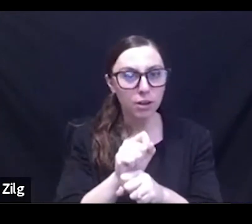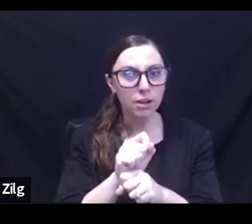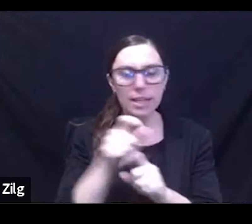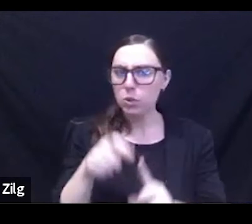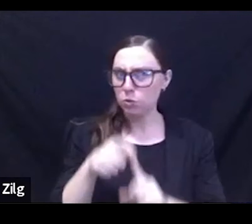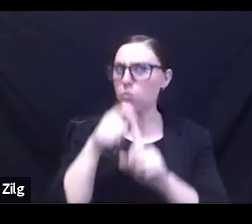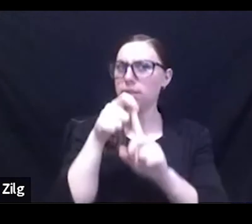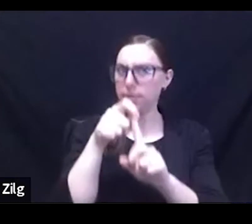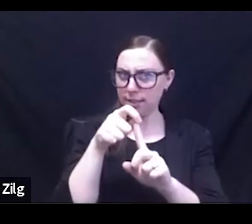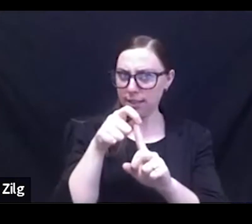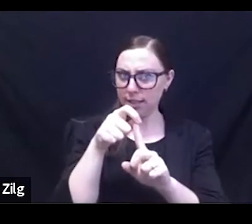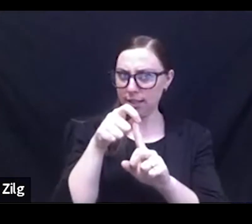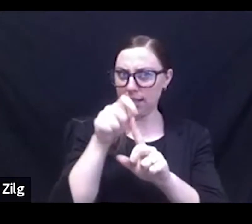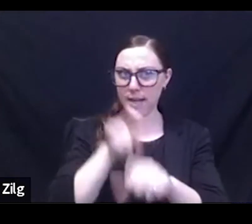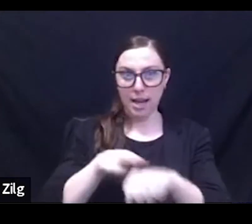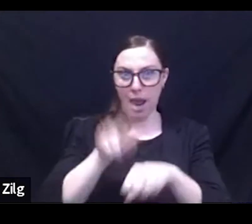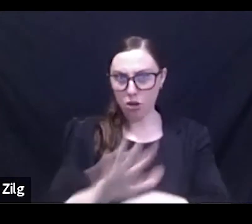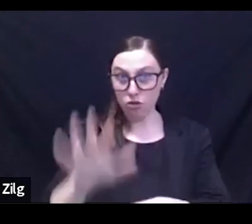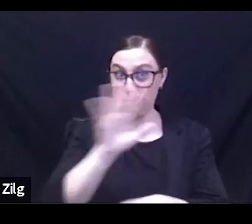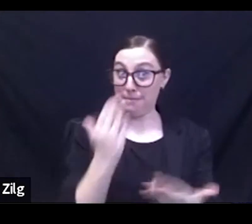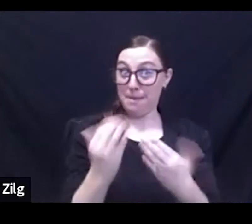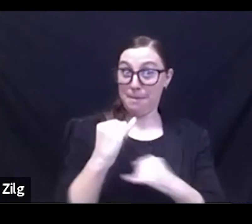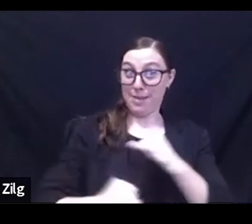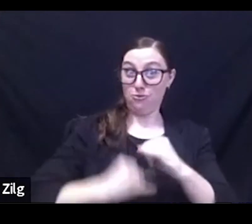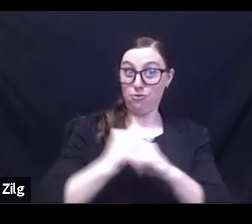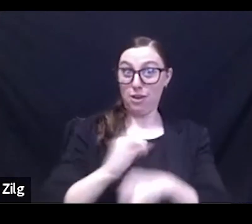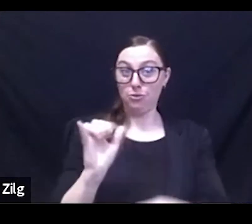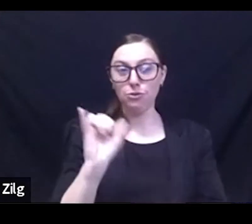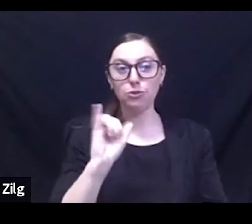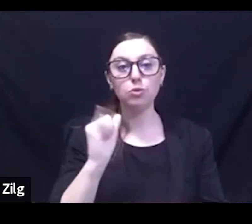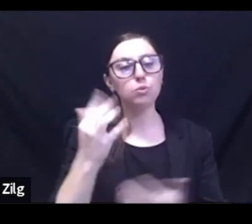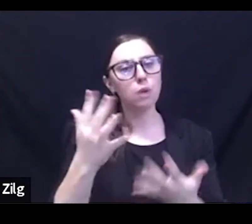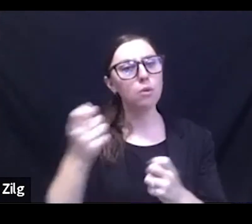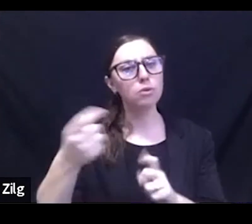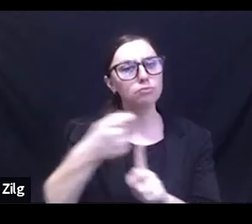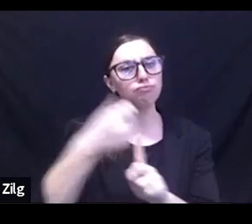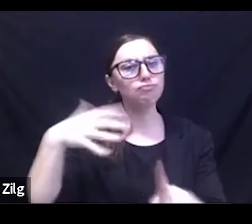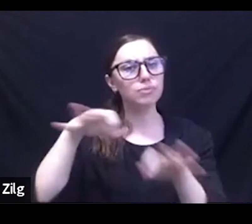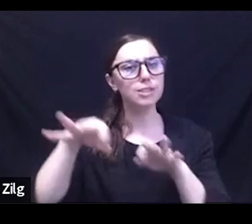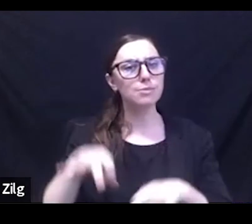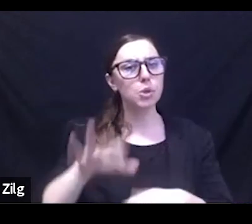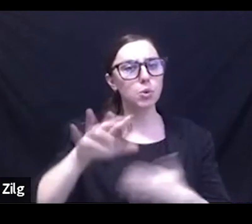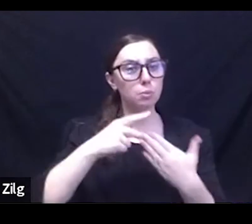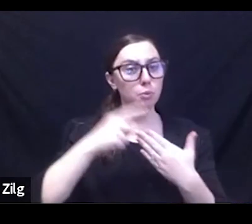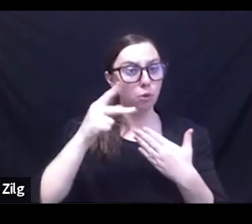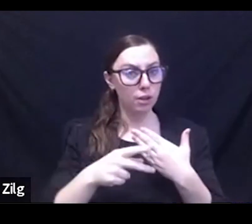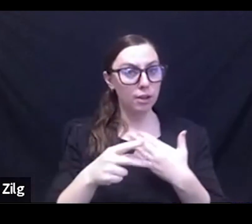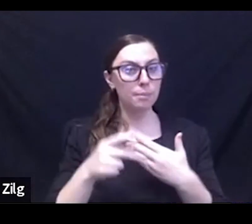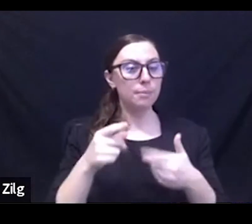in which you work is unique nationally if not internationally so I would like you to tell folks a bit about it. And then you're all going to